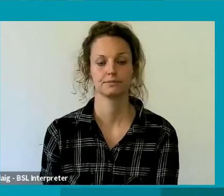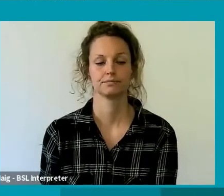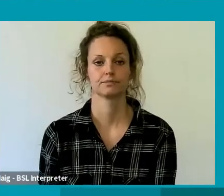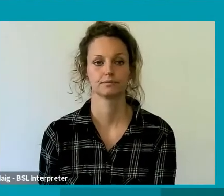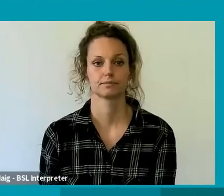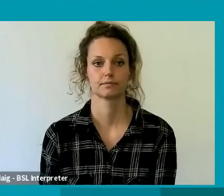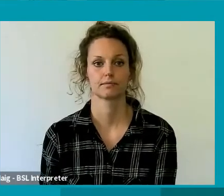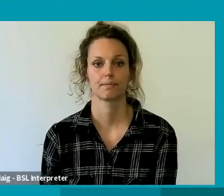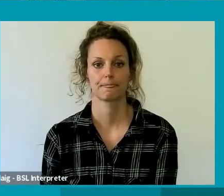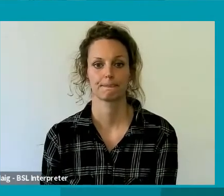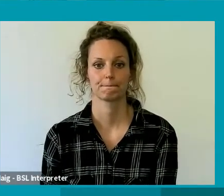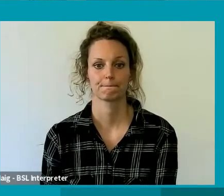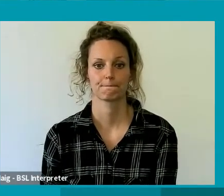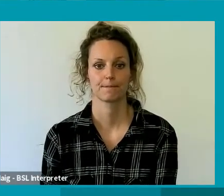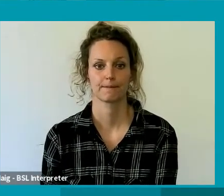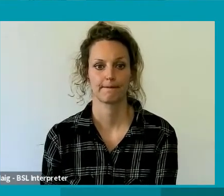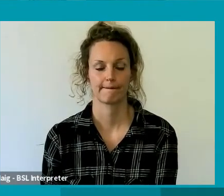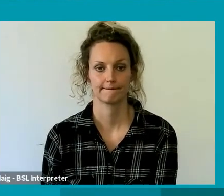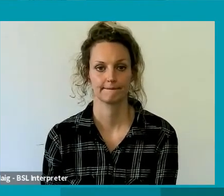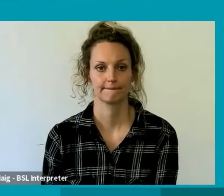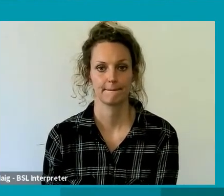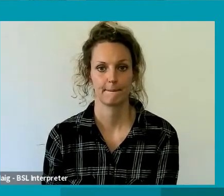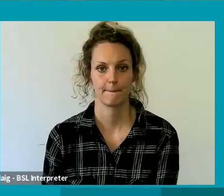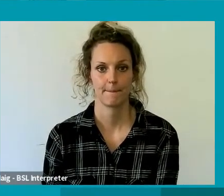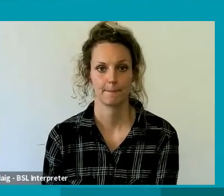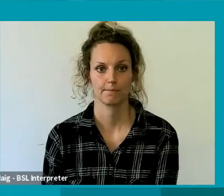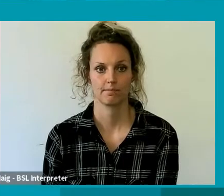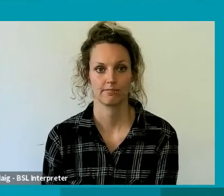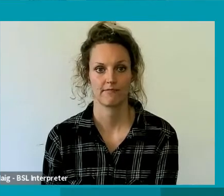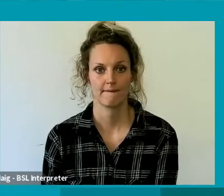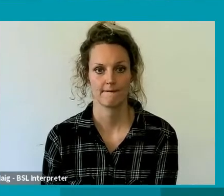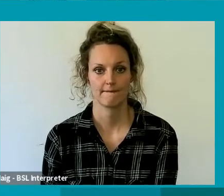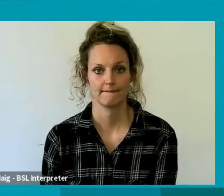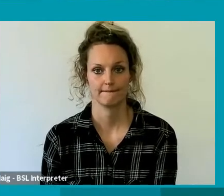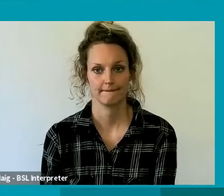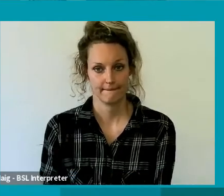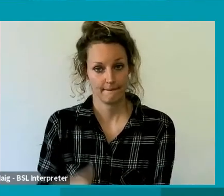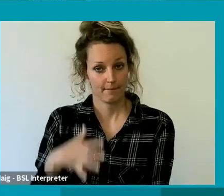OK so I wanted to have a conversation with